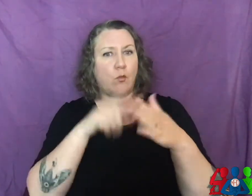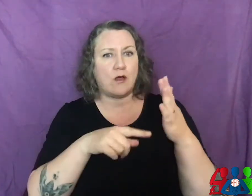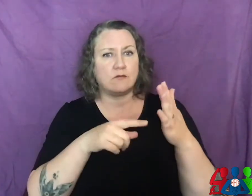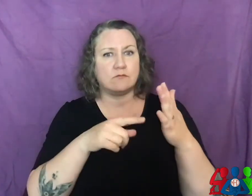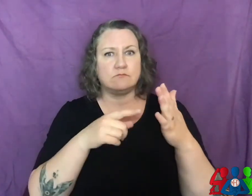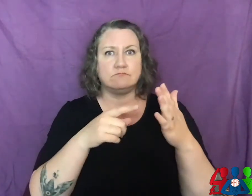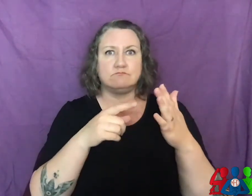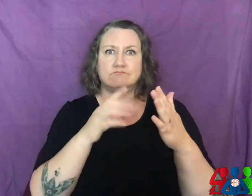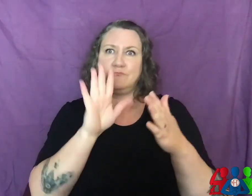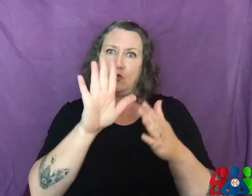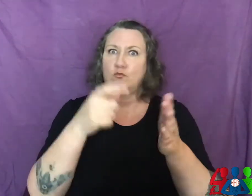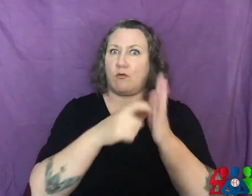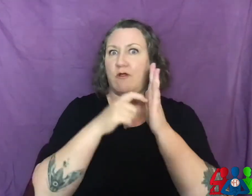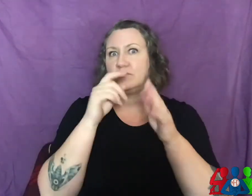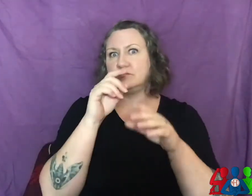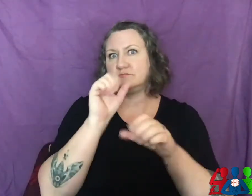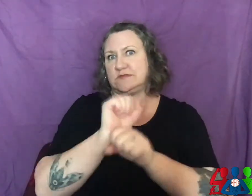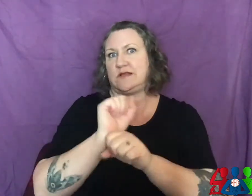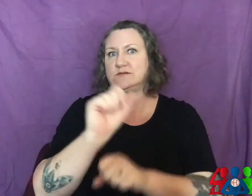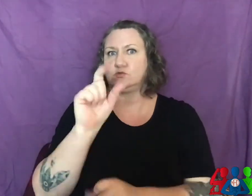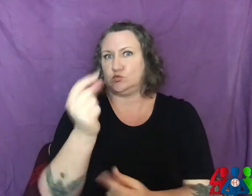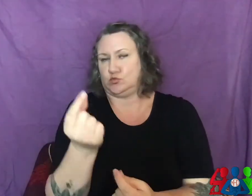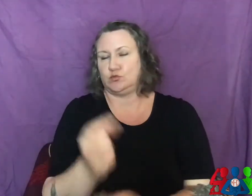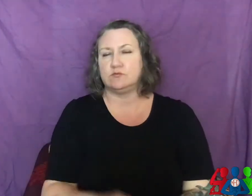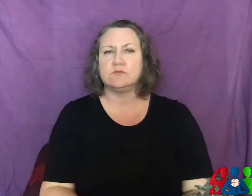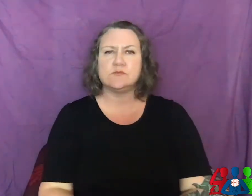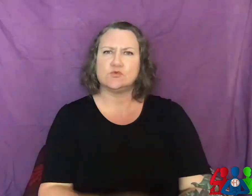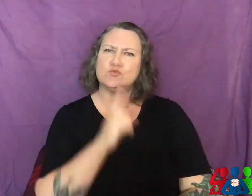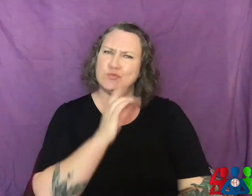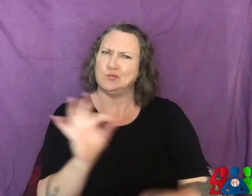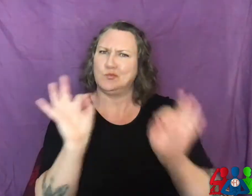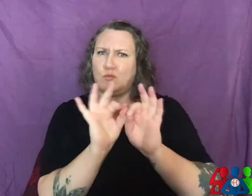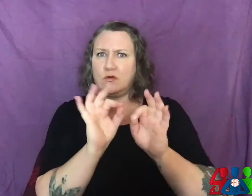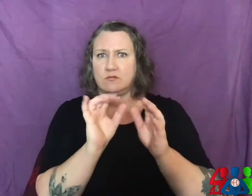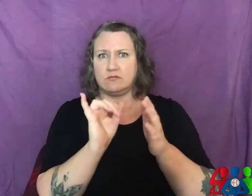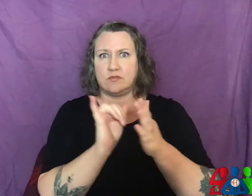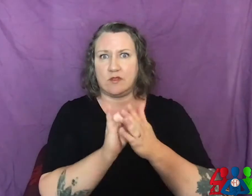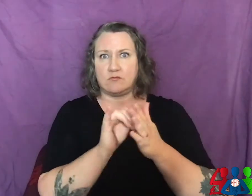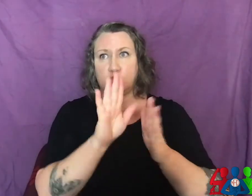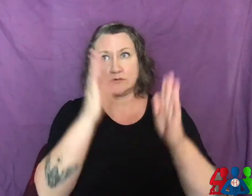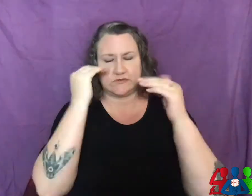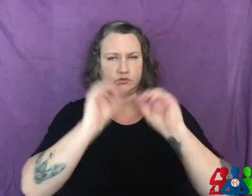is so that students know what to expect and they're confident in their ability to fulfill the